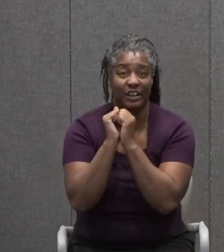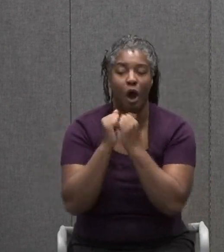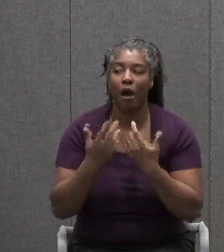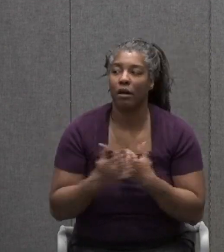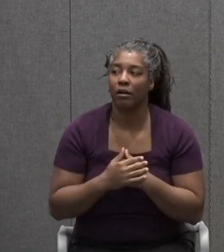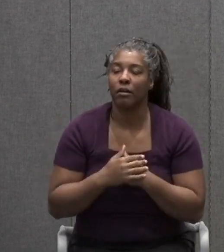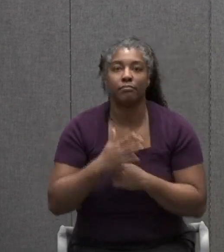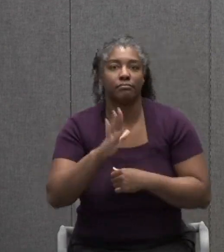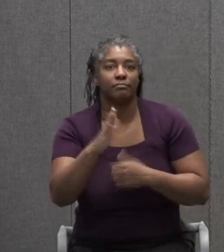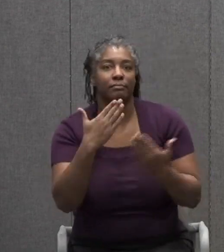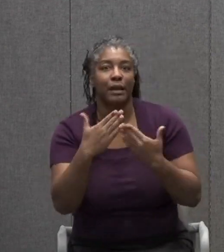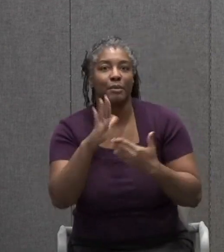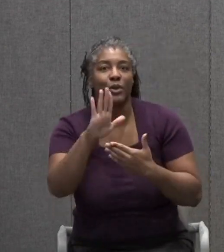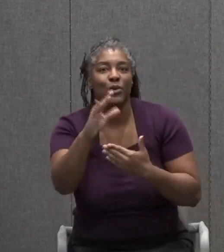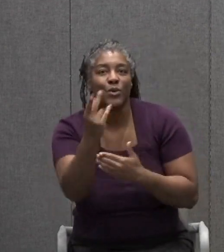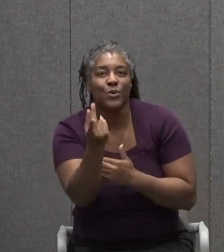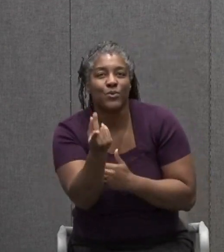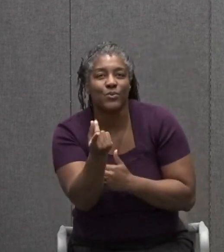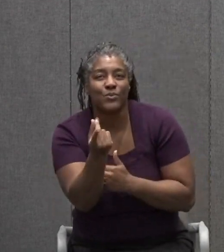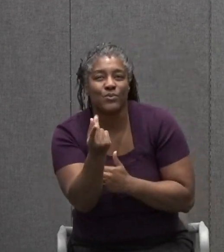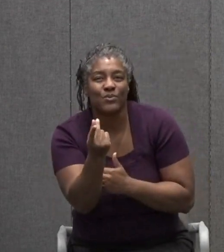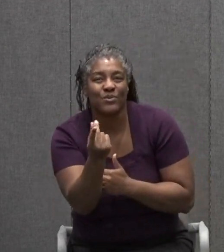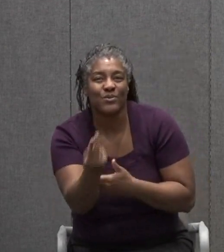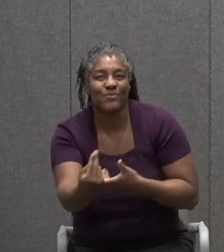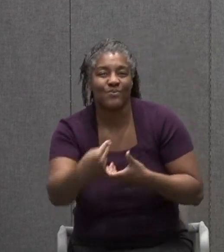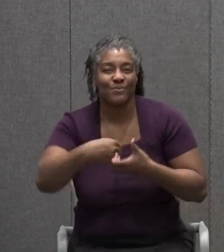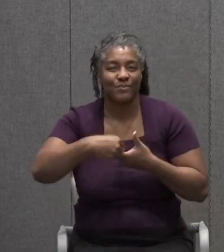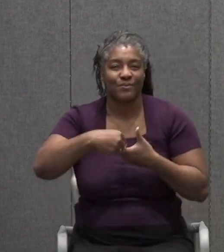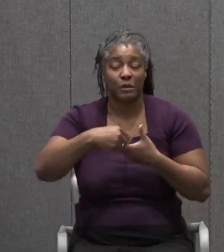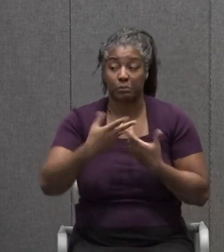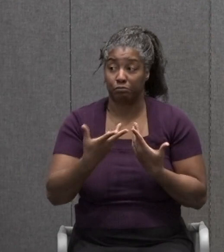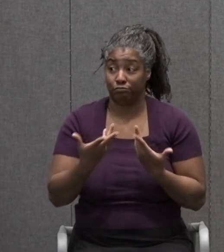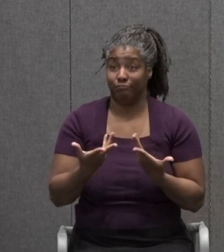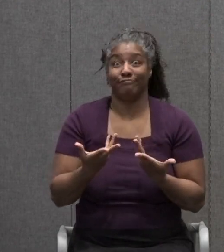I know, right? There's so many things to be thankful for, you know what I'm thankful for.